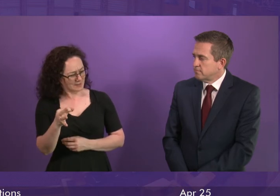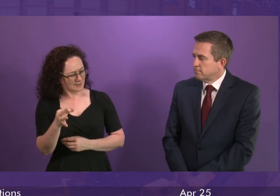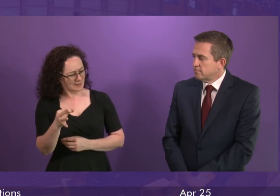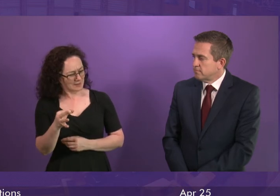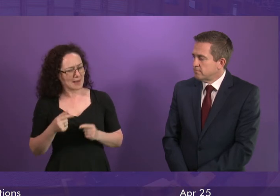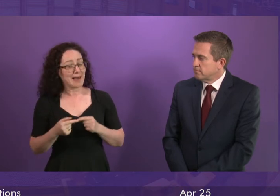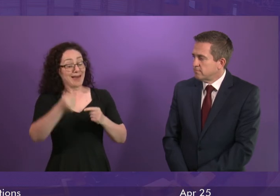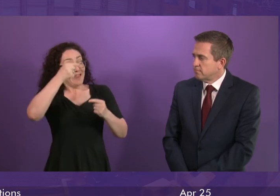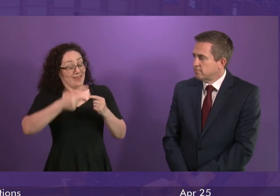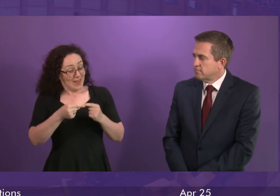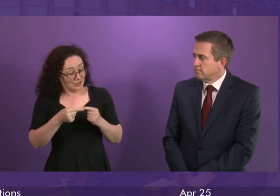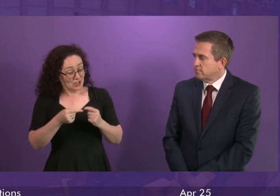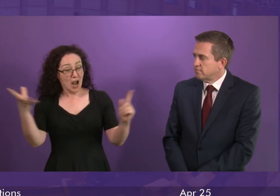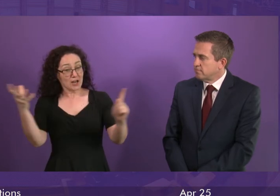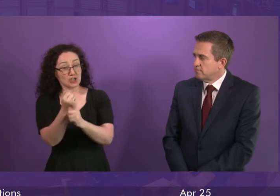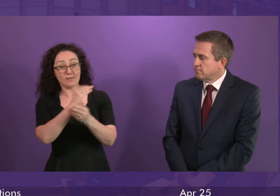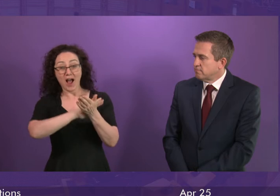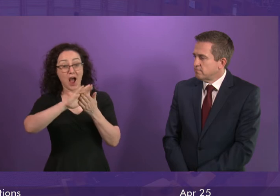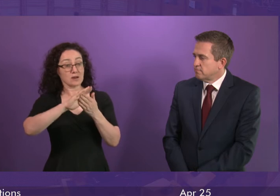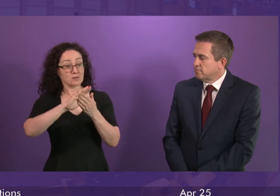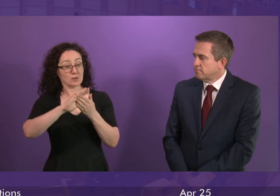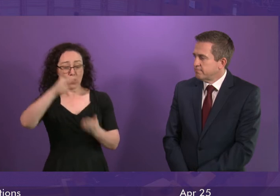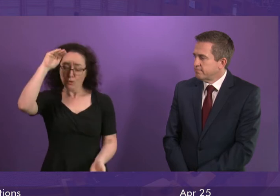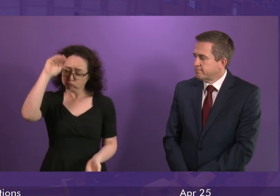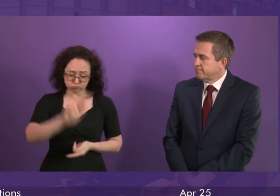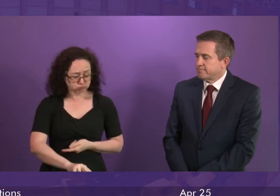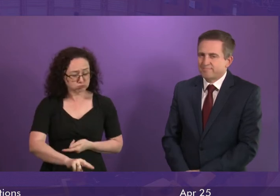an all-time low, a record number of school leavers are in higher education and the number